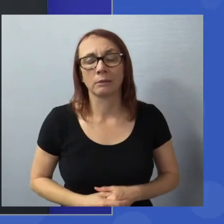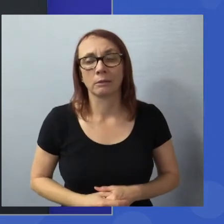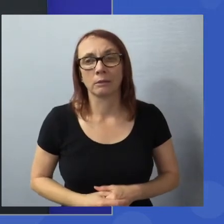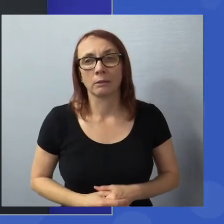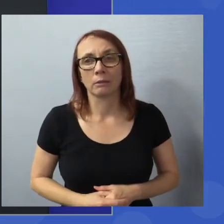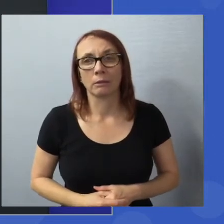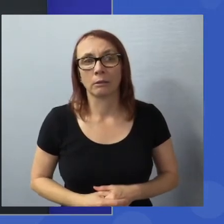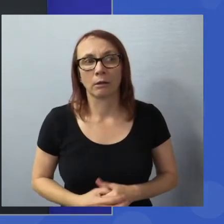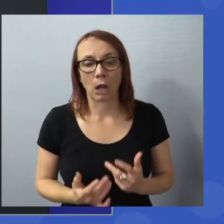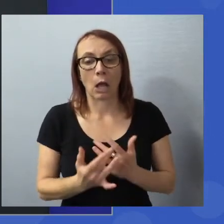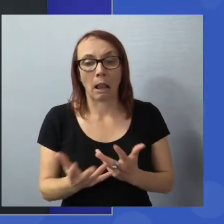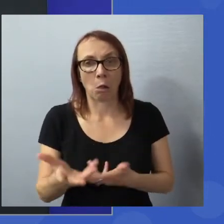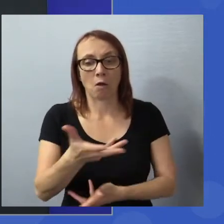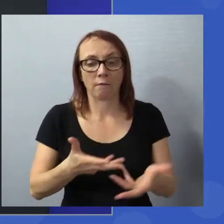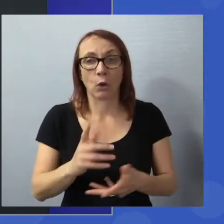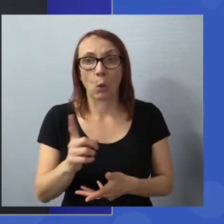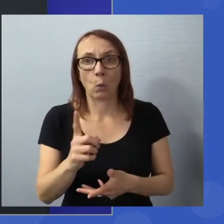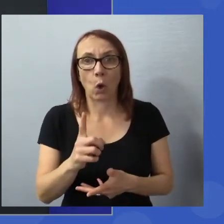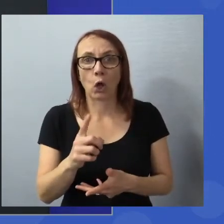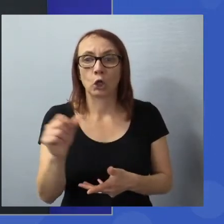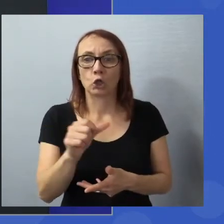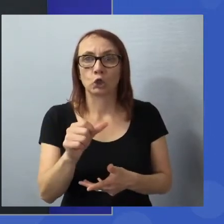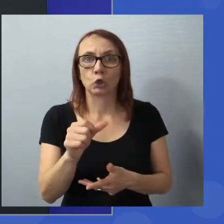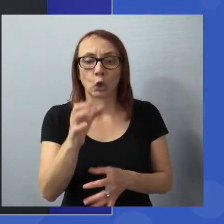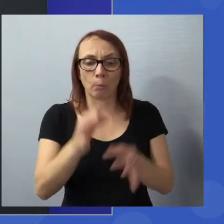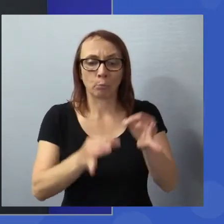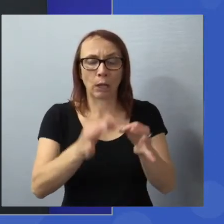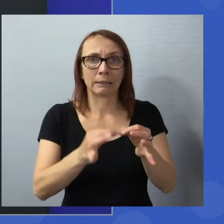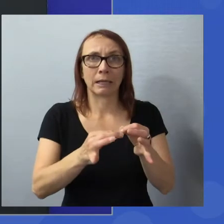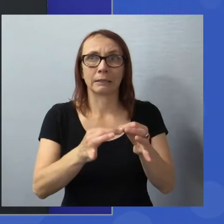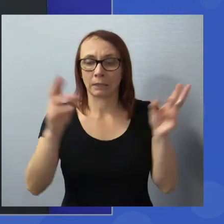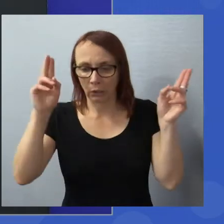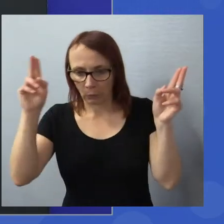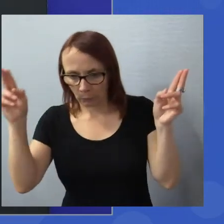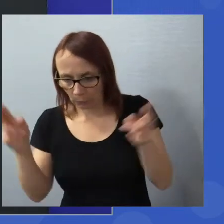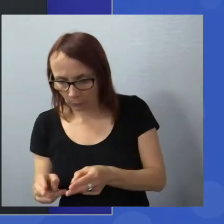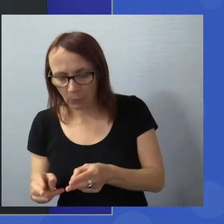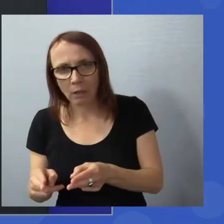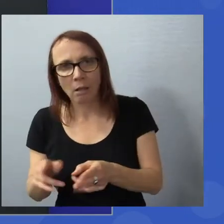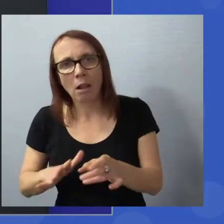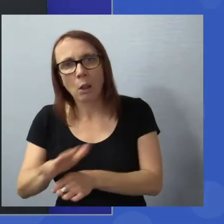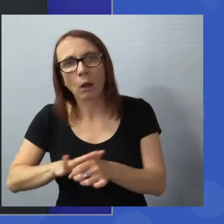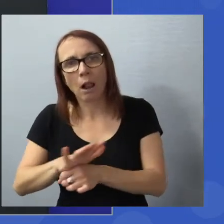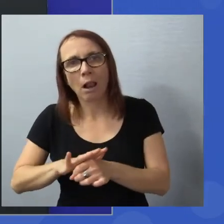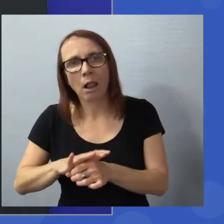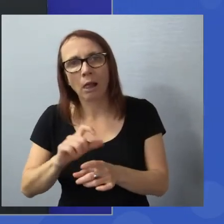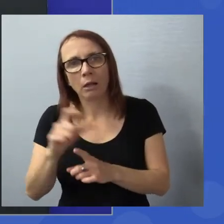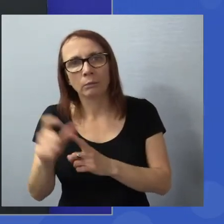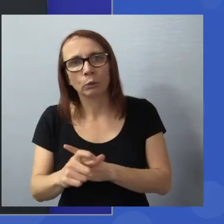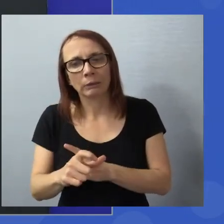the tables is maybe we should localize politics more we should have more focus on local communities and people in their communities making a difference to their